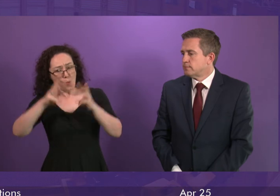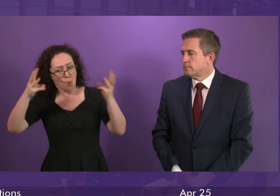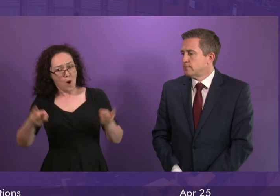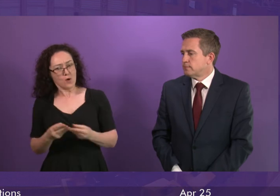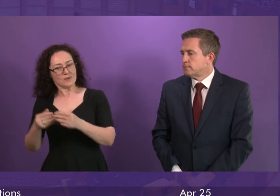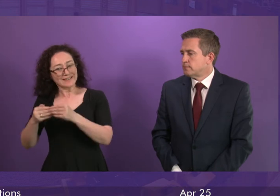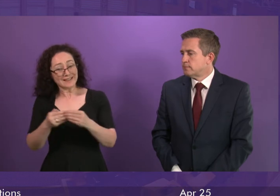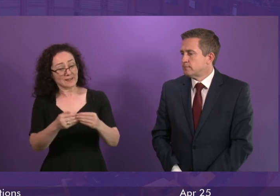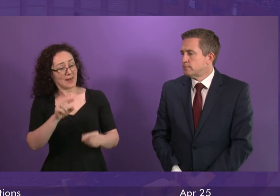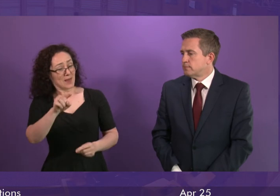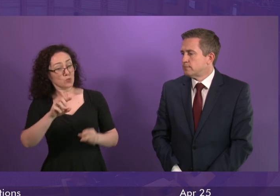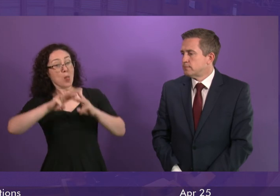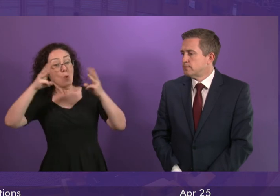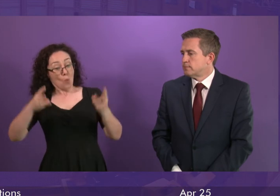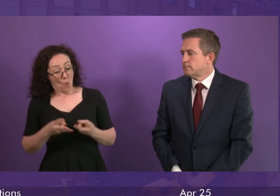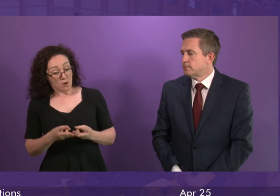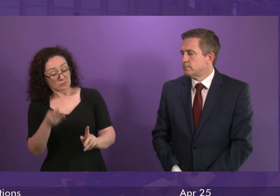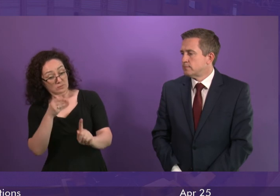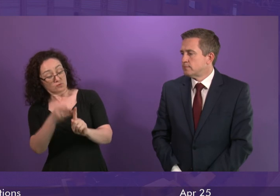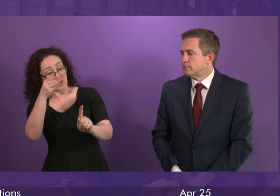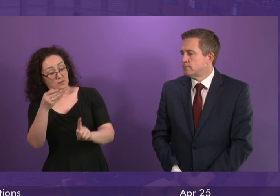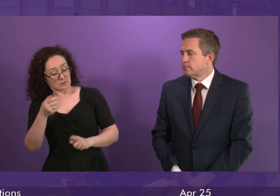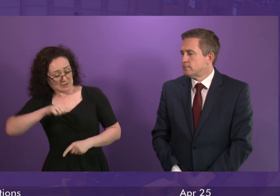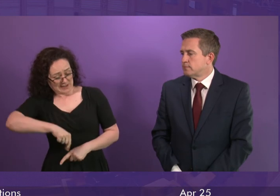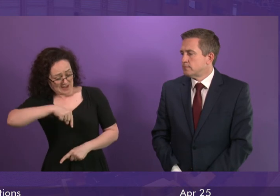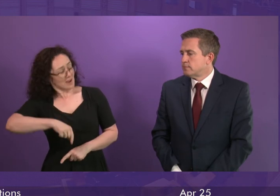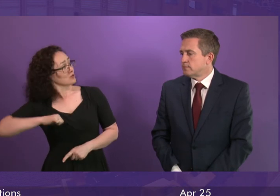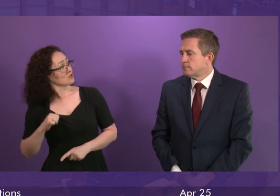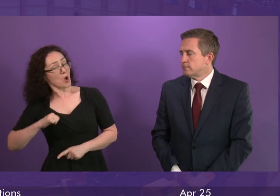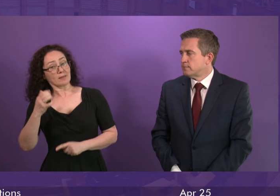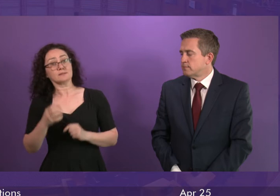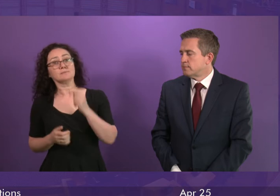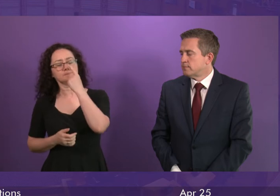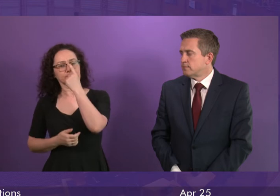That is what the world says about Scotland and climate change. When the chair of the